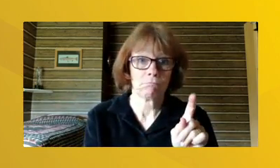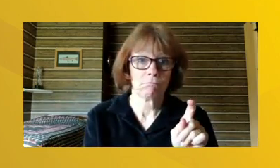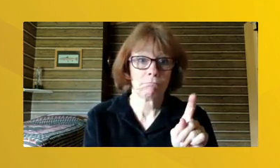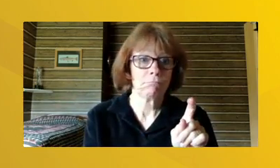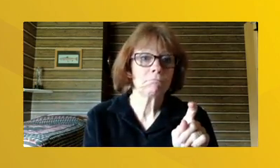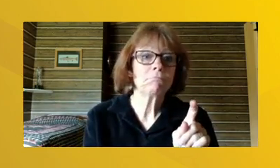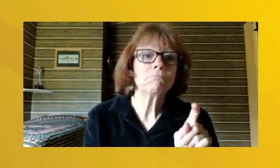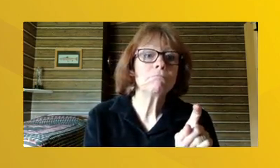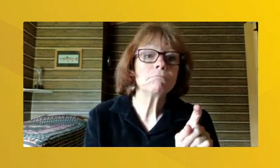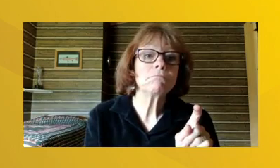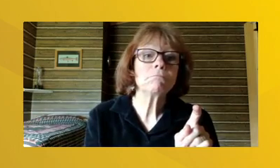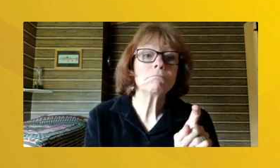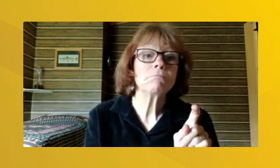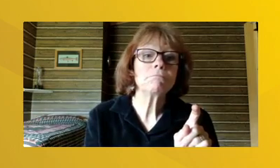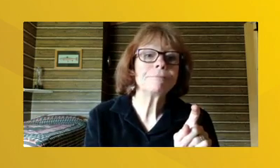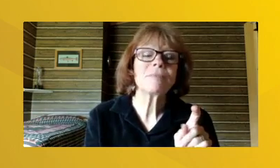I'll keep talking.